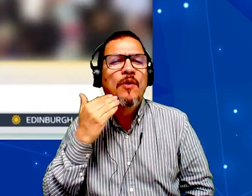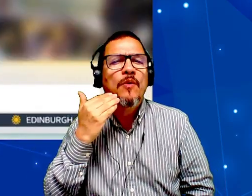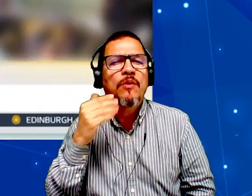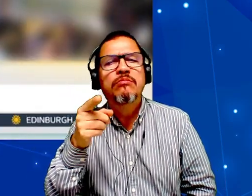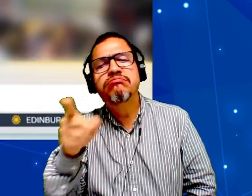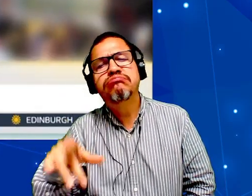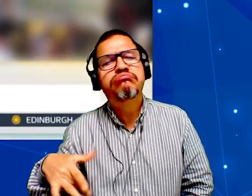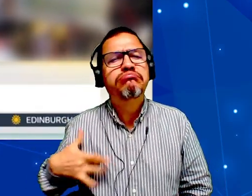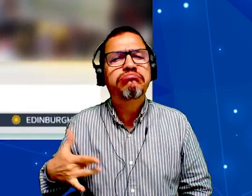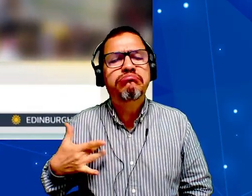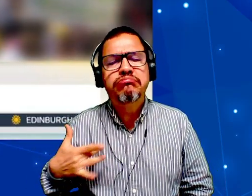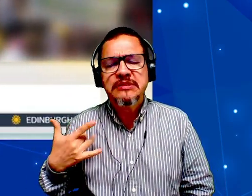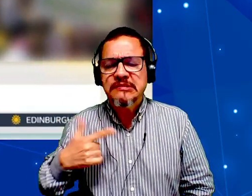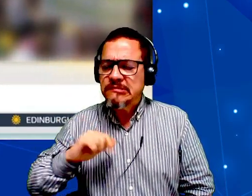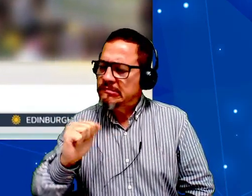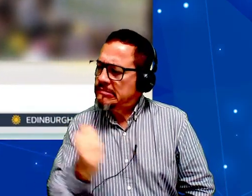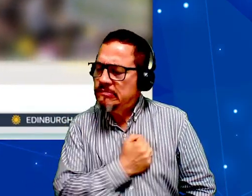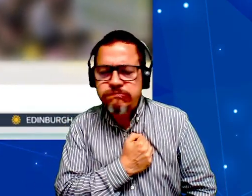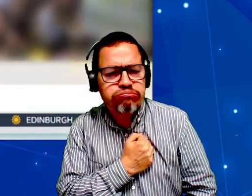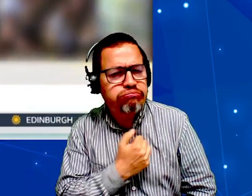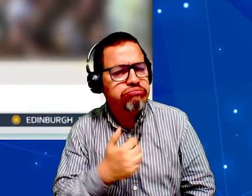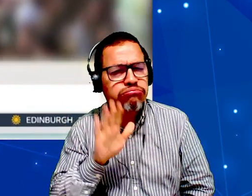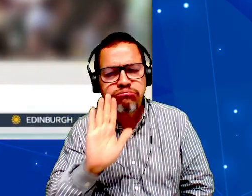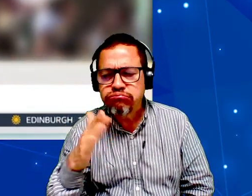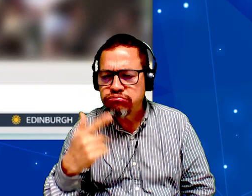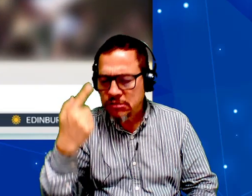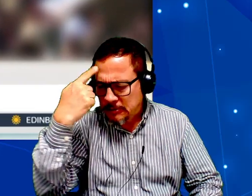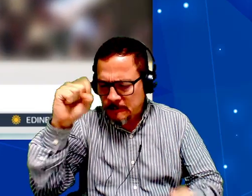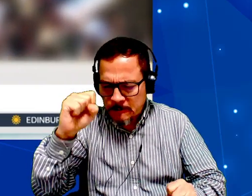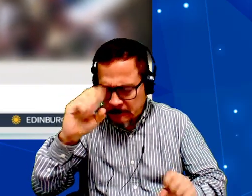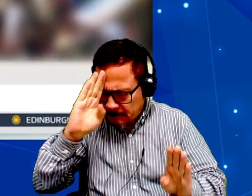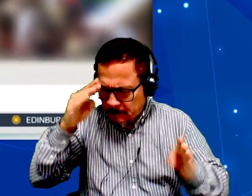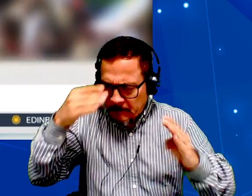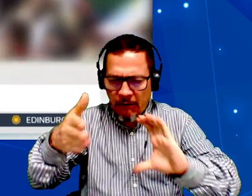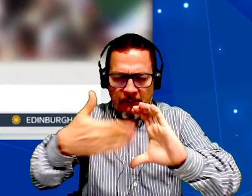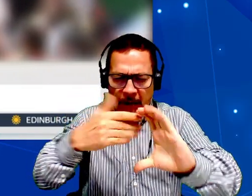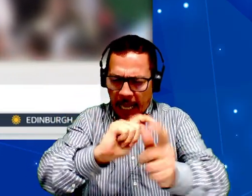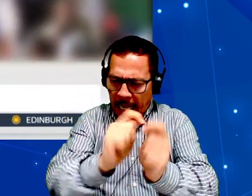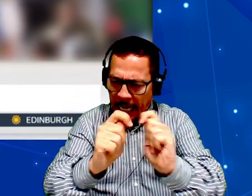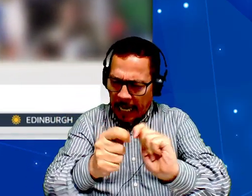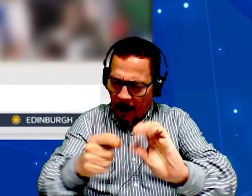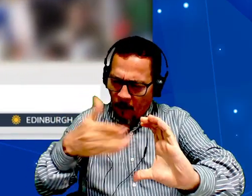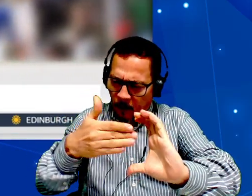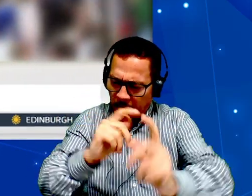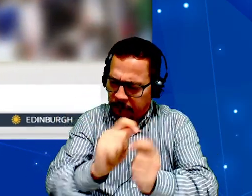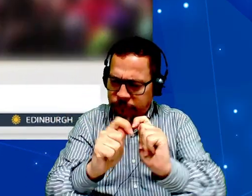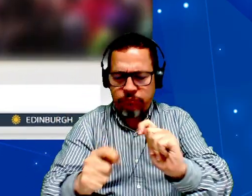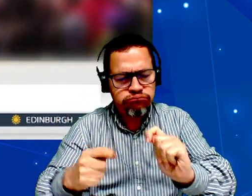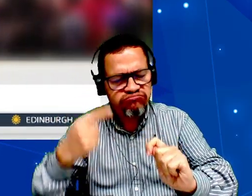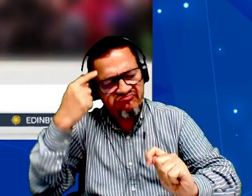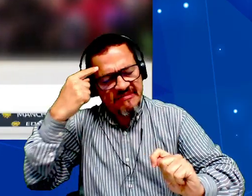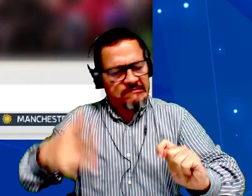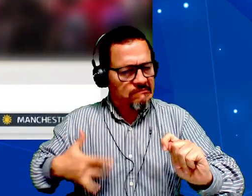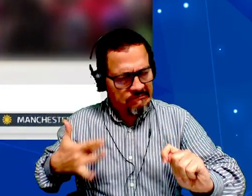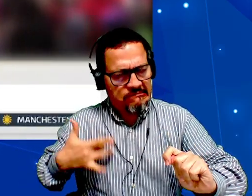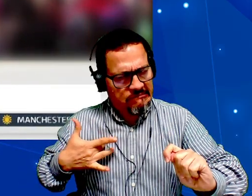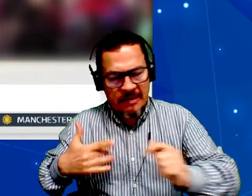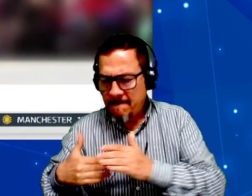your passion and your concerns over climate change? When did they start to make you think,